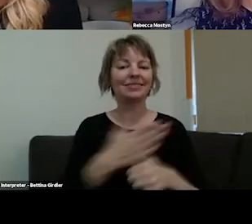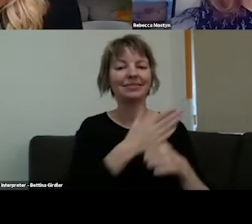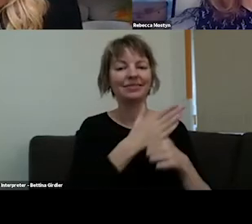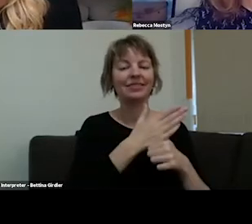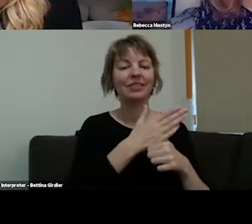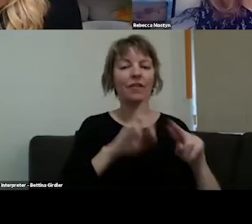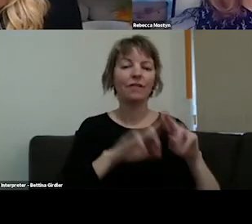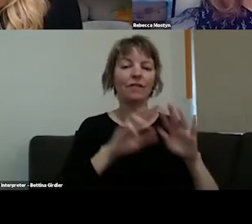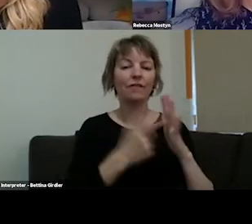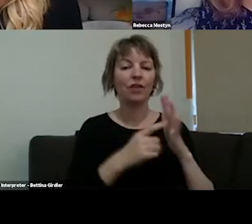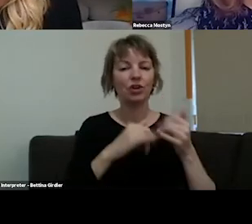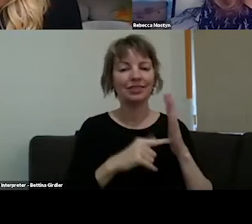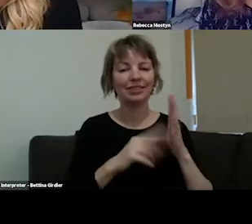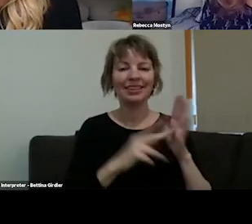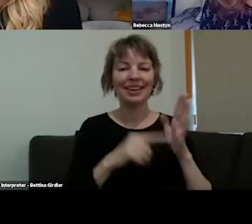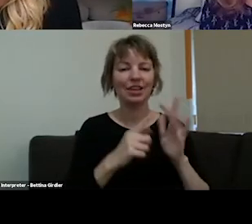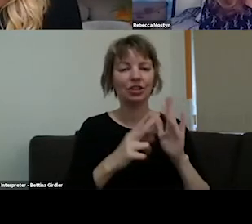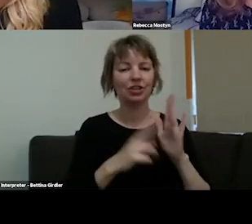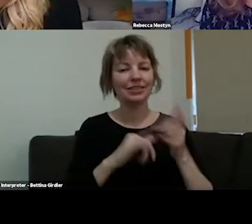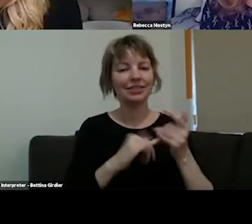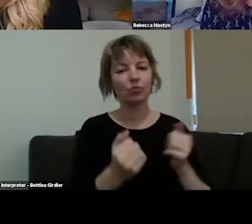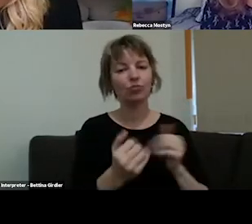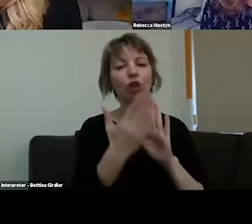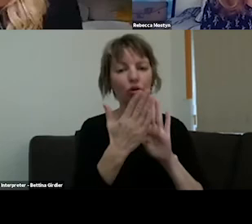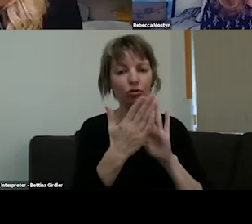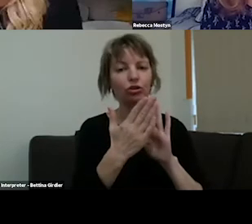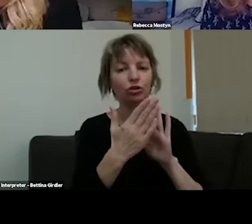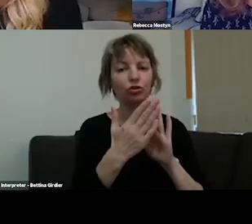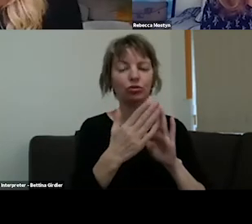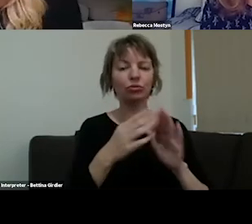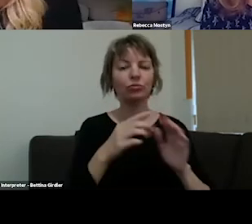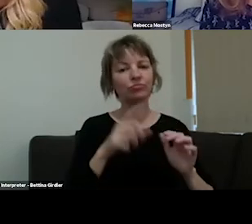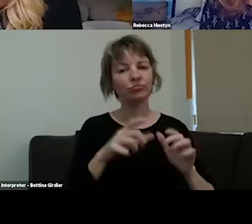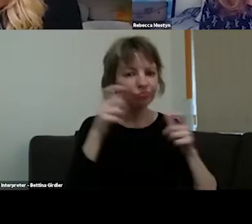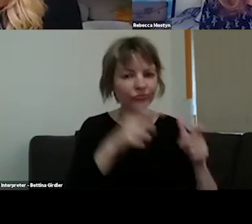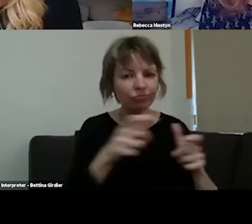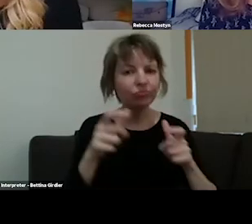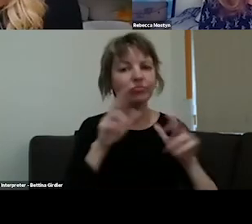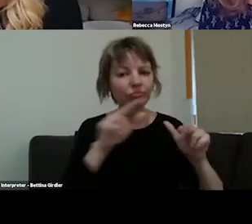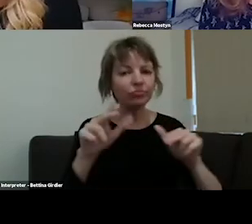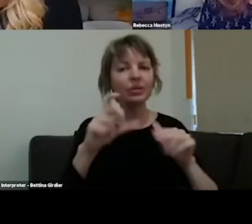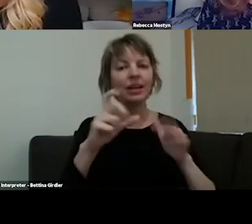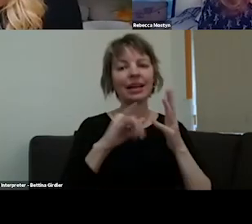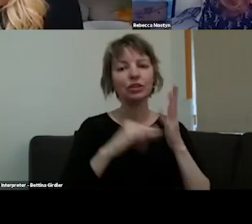and particularly the connections that are being formed in that sort of closed space.